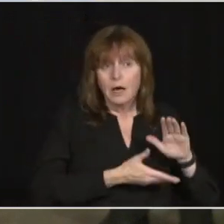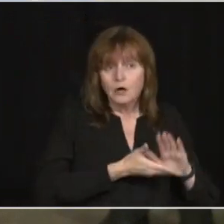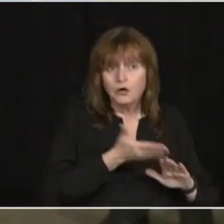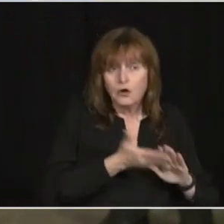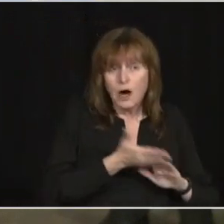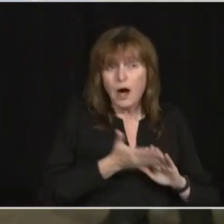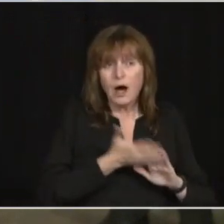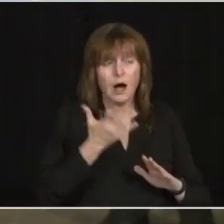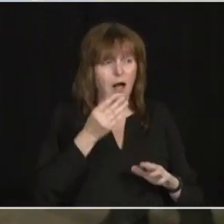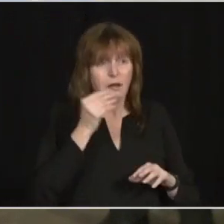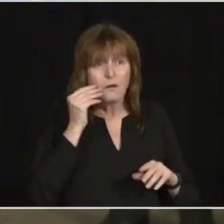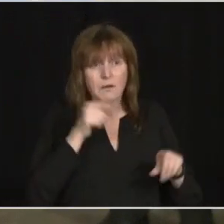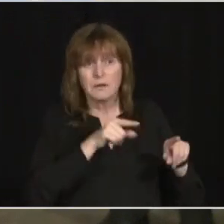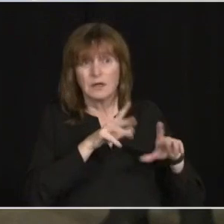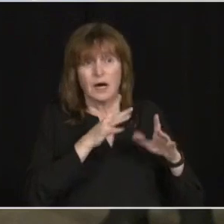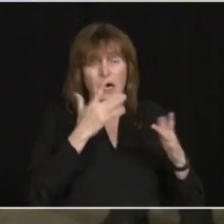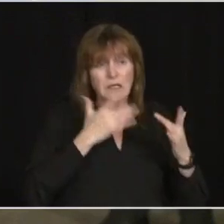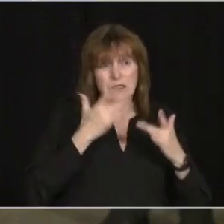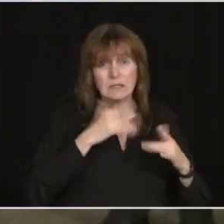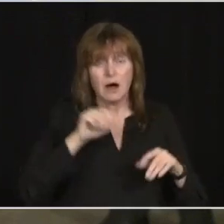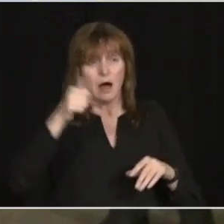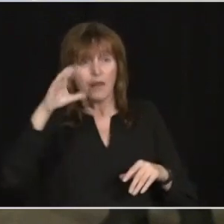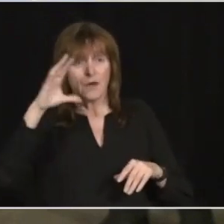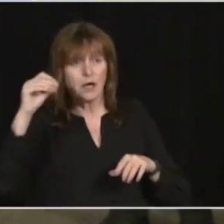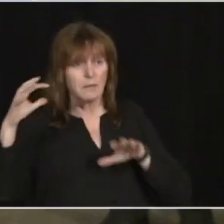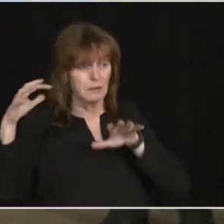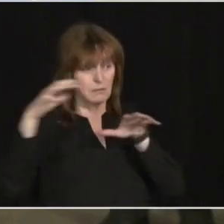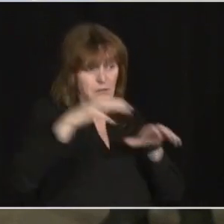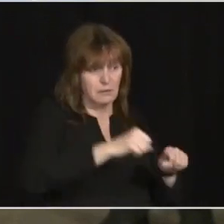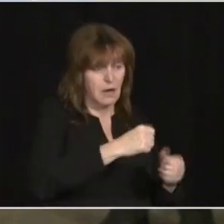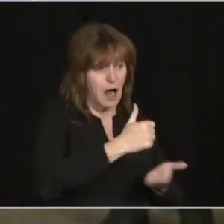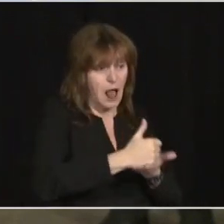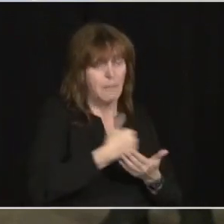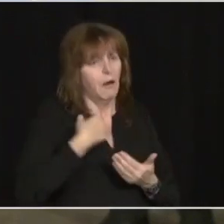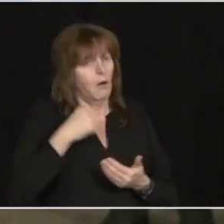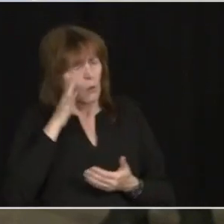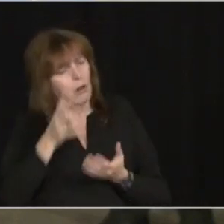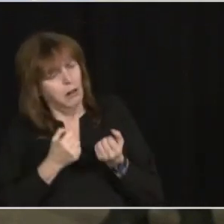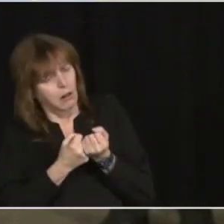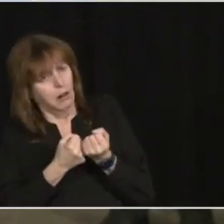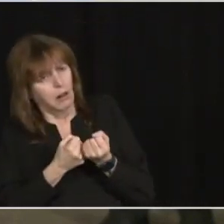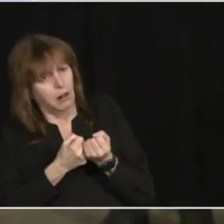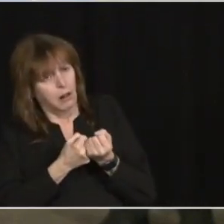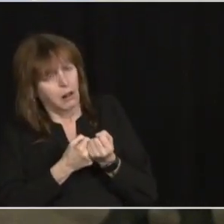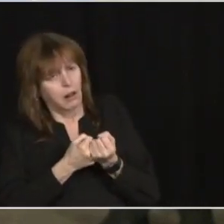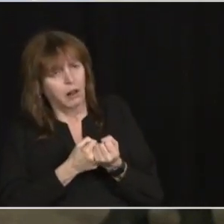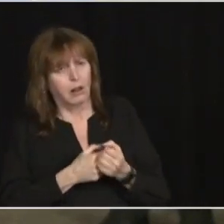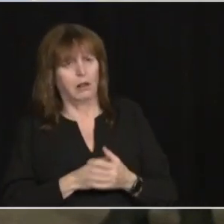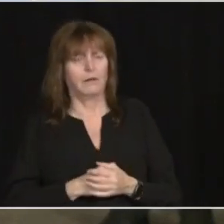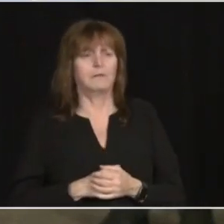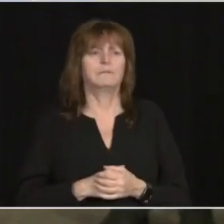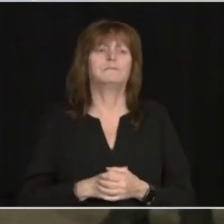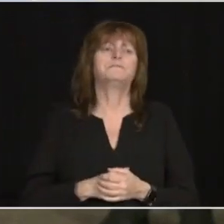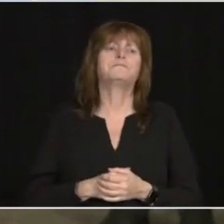Next question comes from Allison Jones from the Canadian Press.